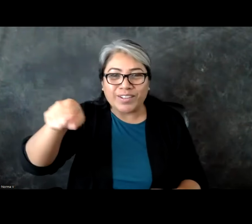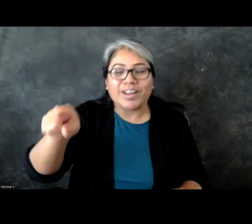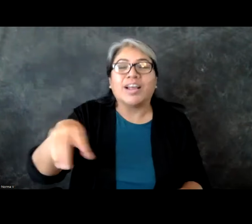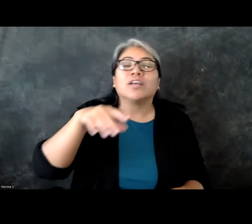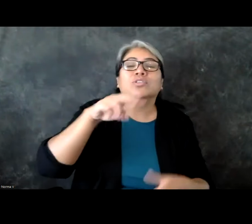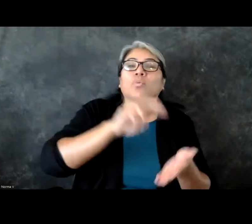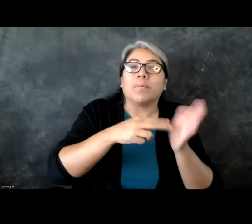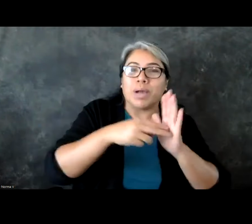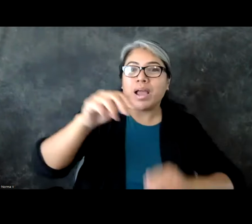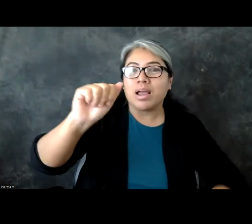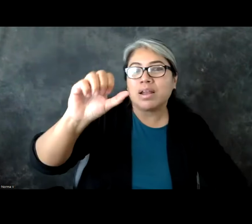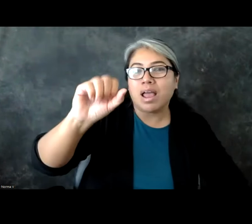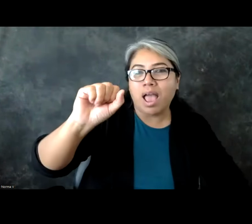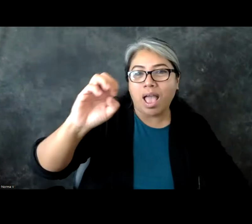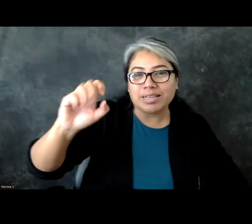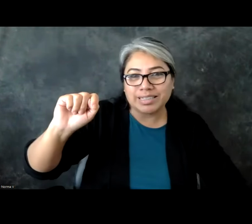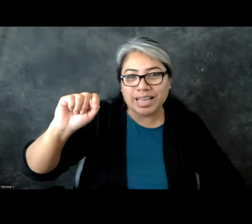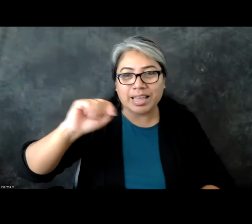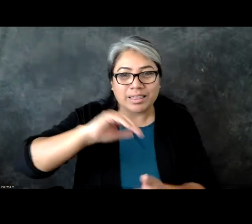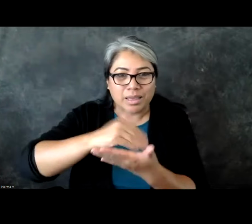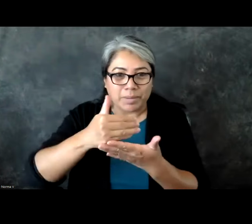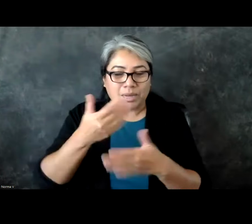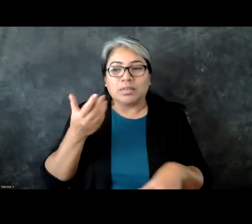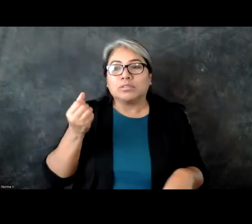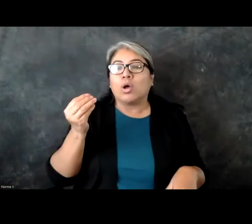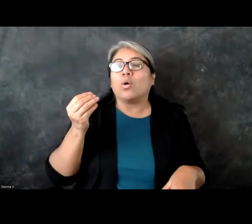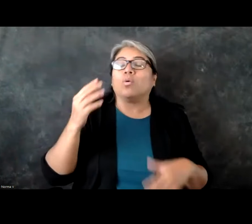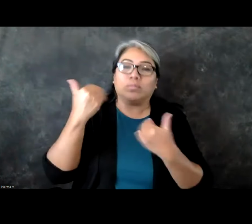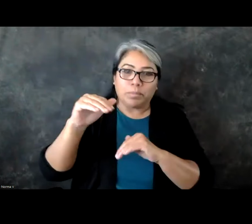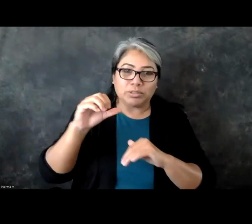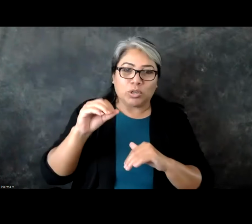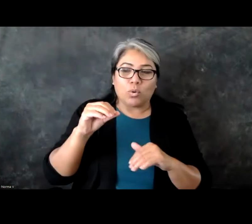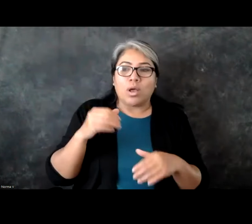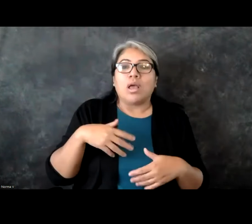then finally, you know -- oh, Jessica, I see your question